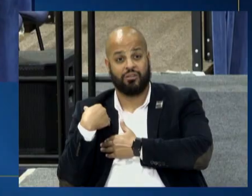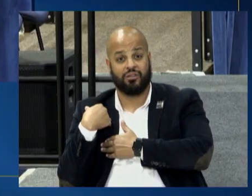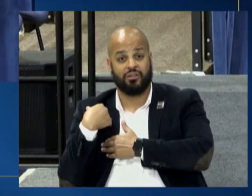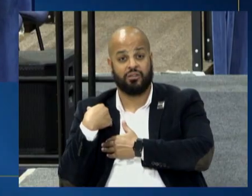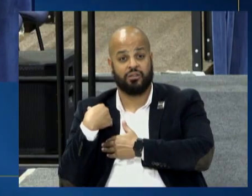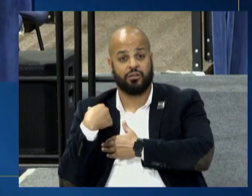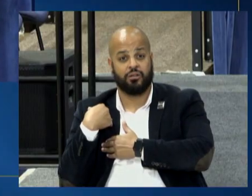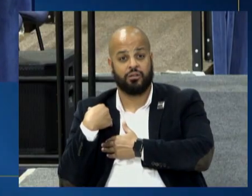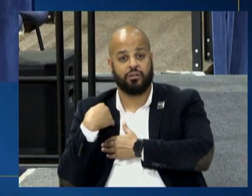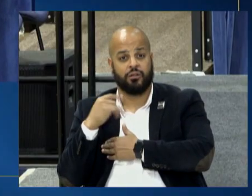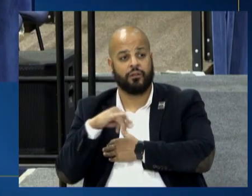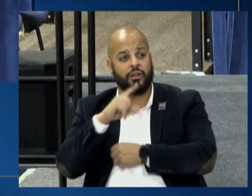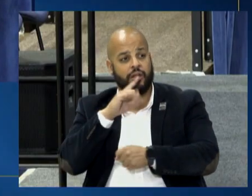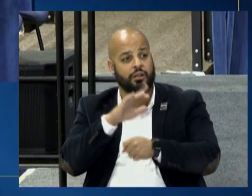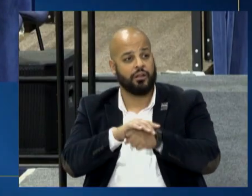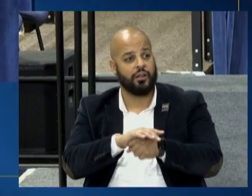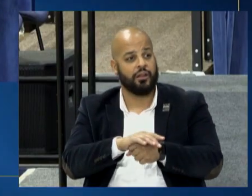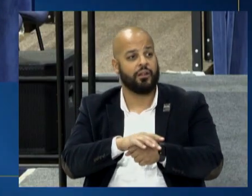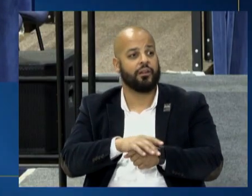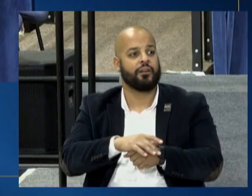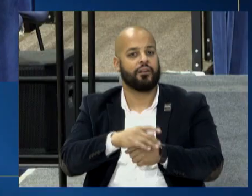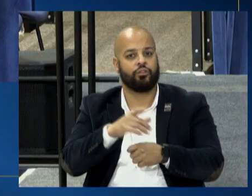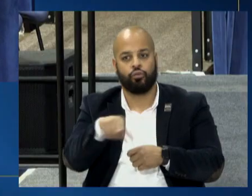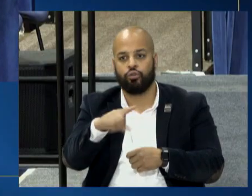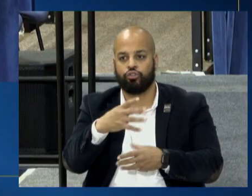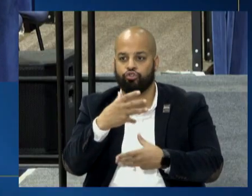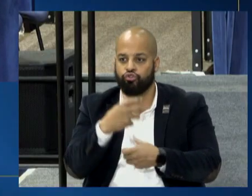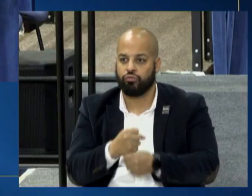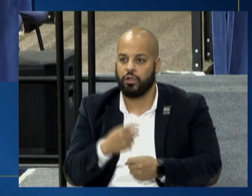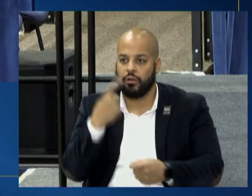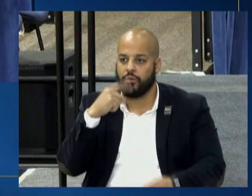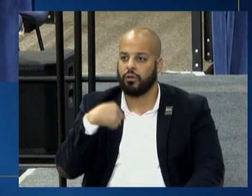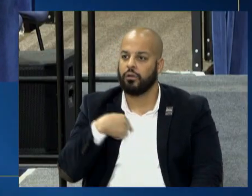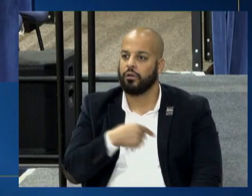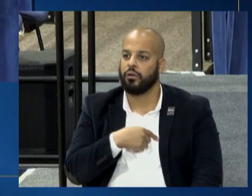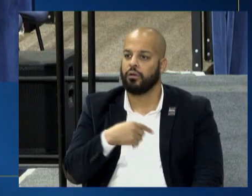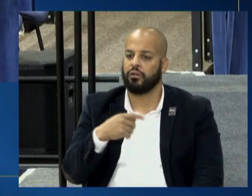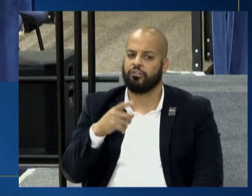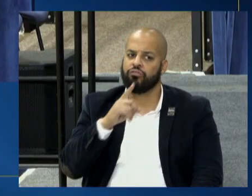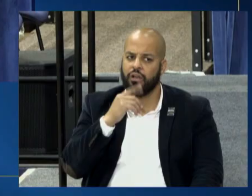dedicating your time and your trust to us. That I felt a real responsibility to the goals of the